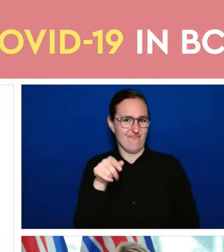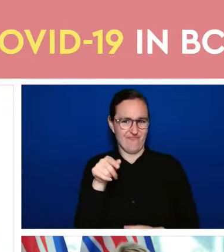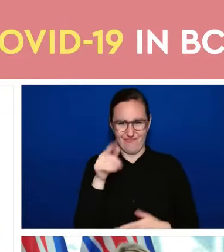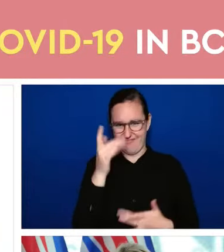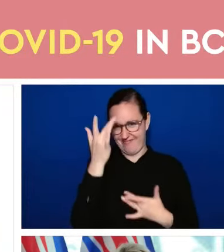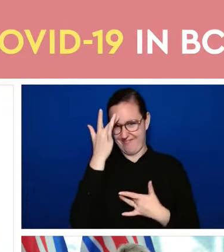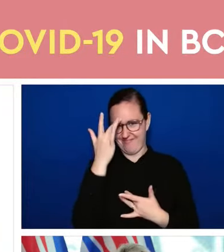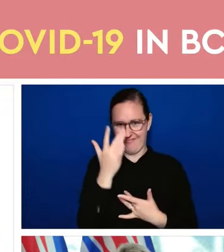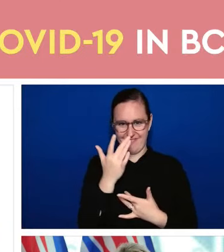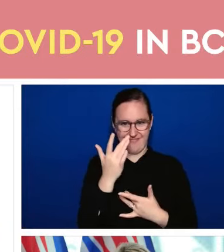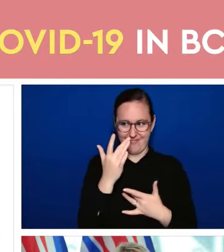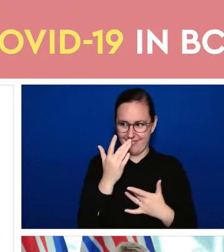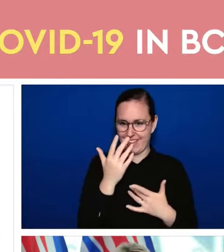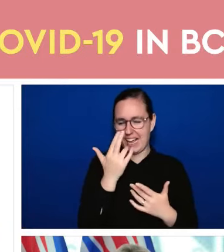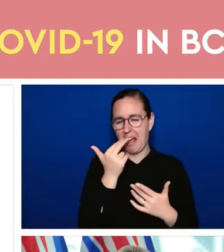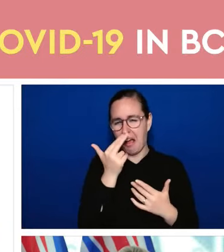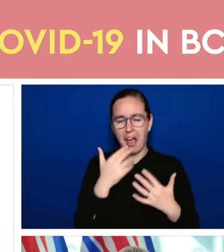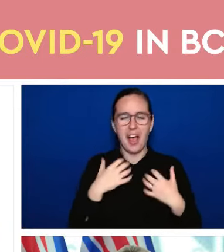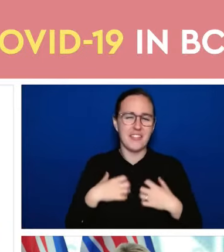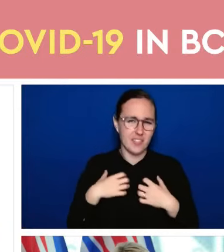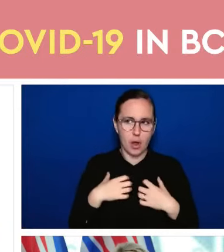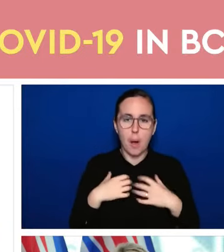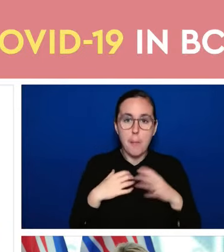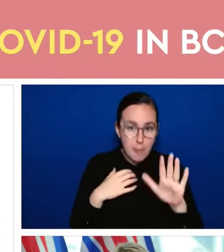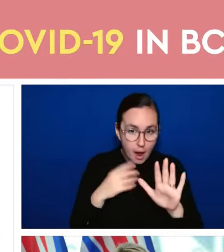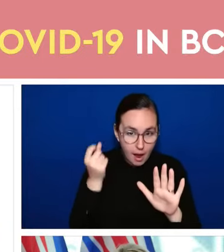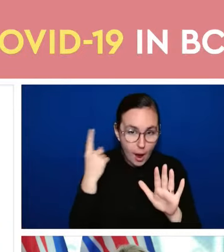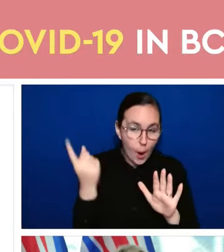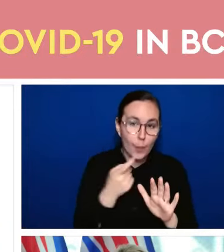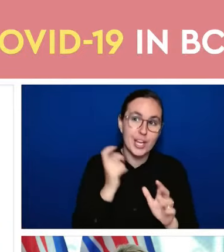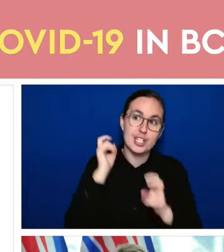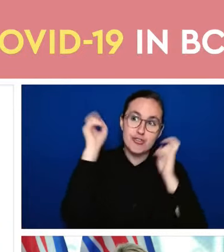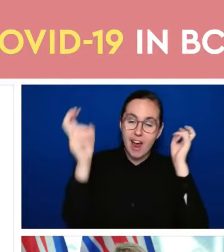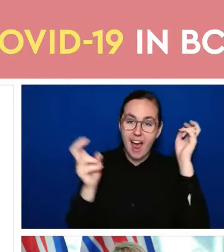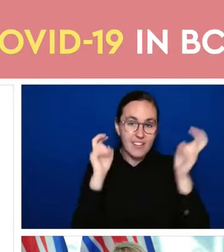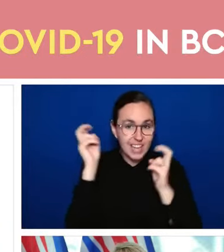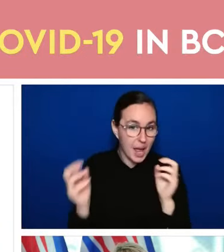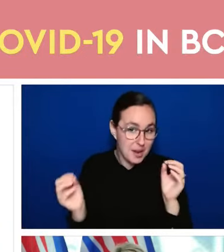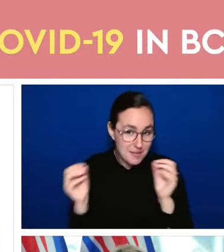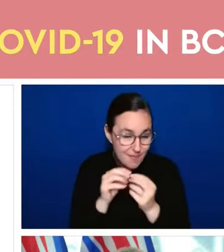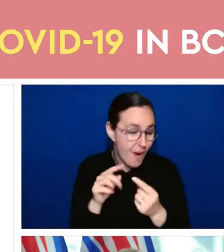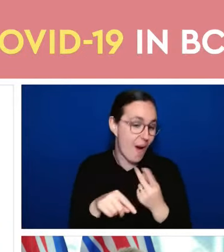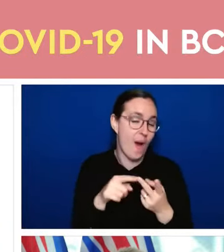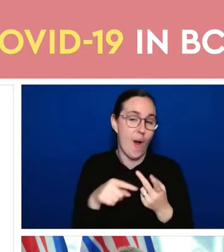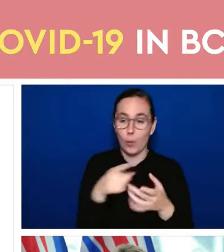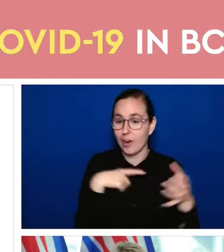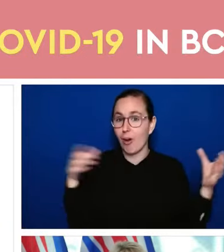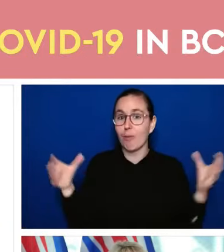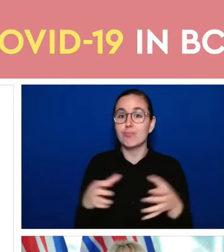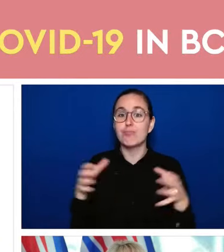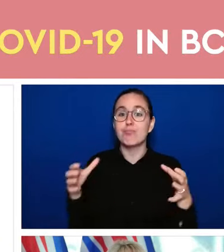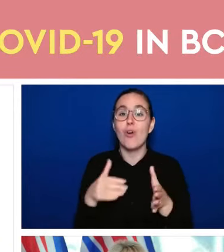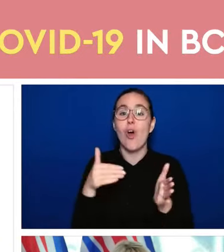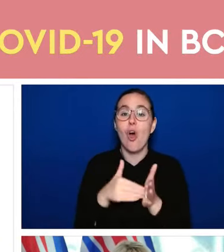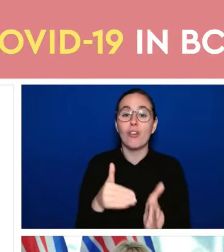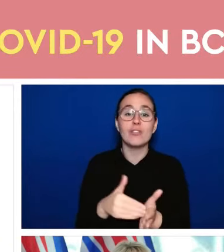rapidly around the world we're going to see influence I have no doubt end the worst case have we